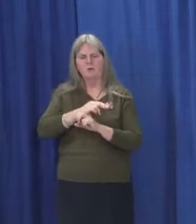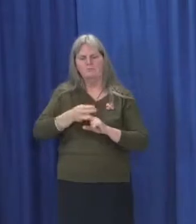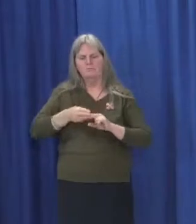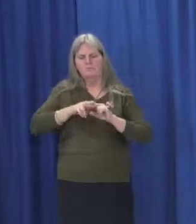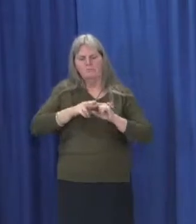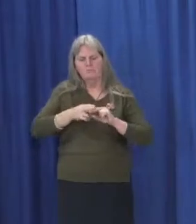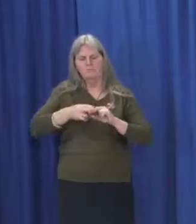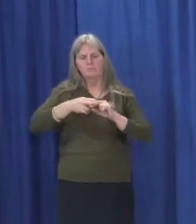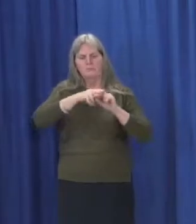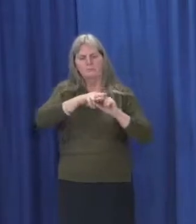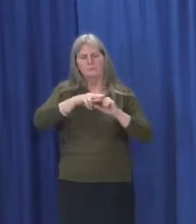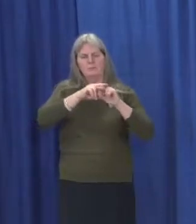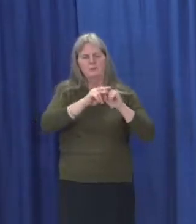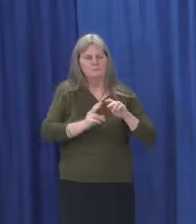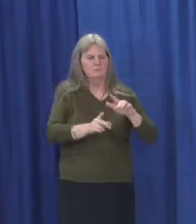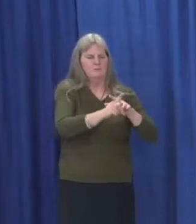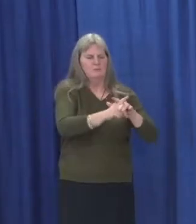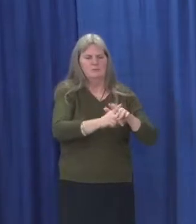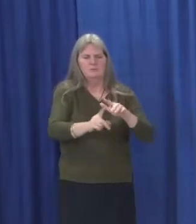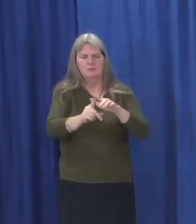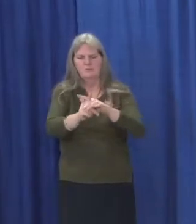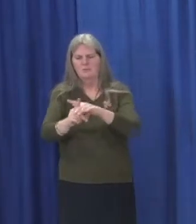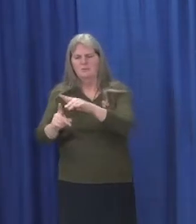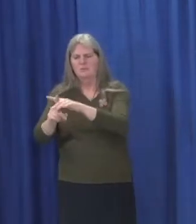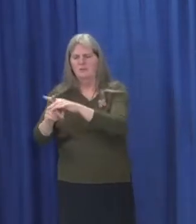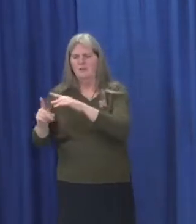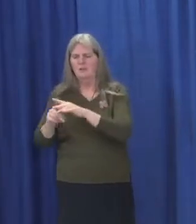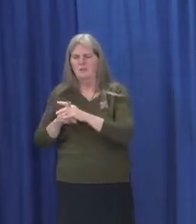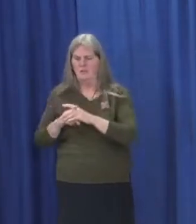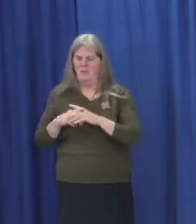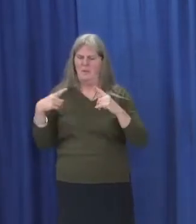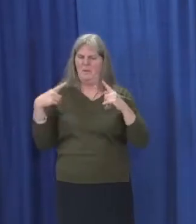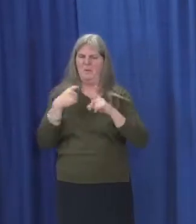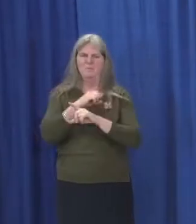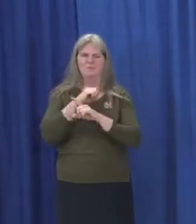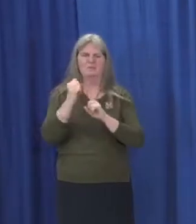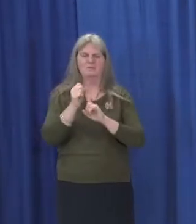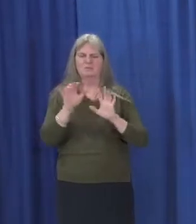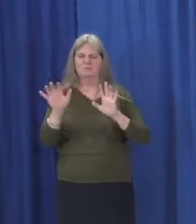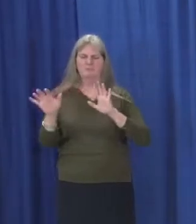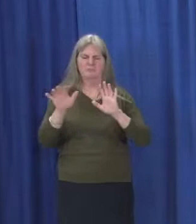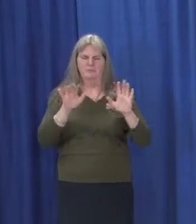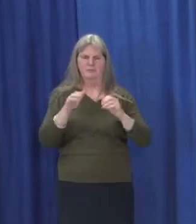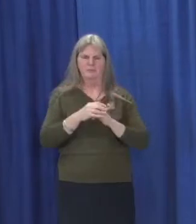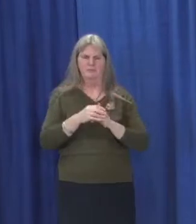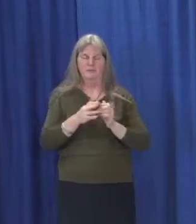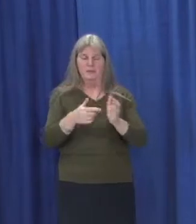increase outbreaks and increase in the complexity of cases.